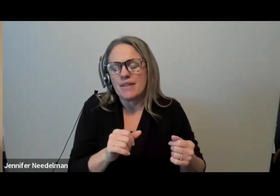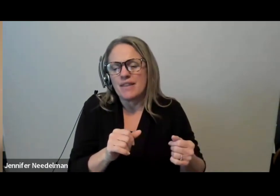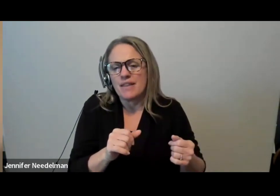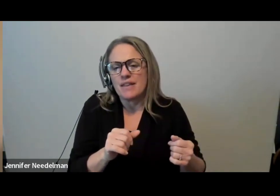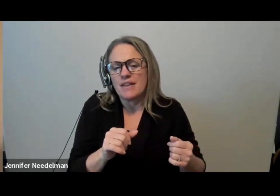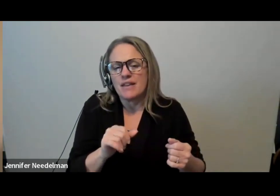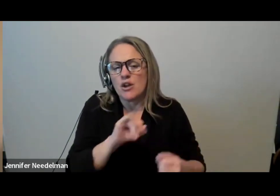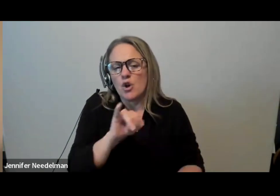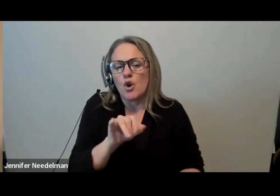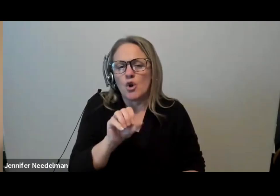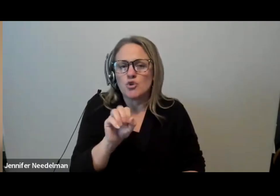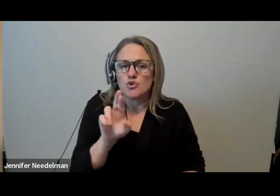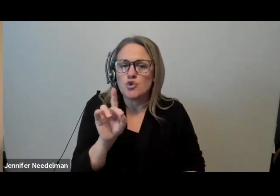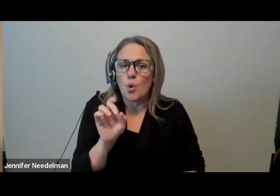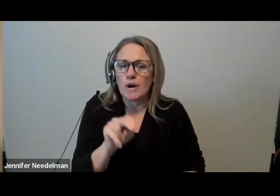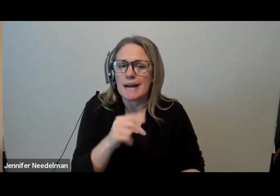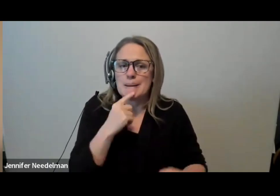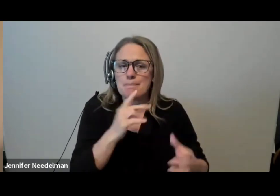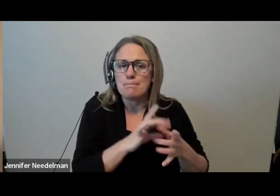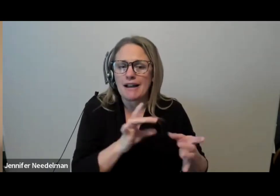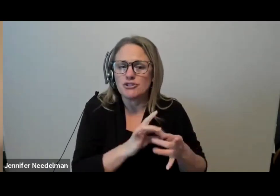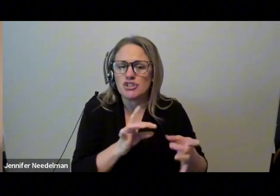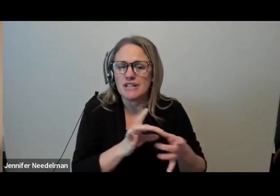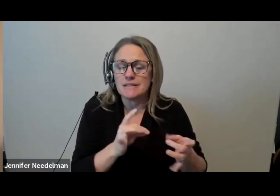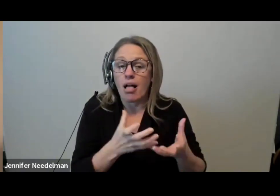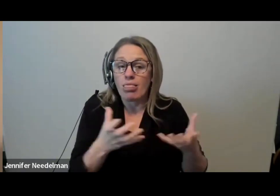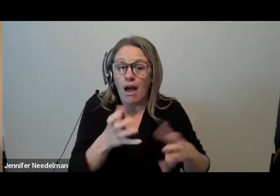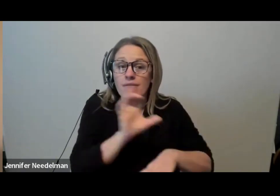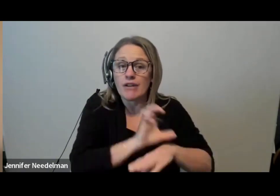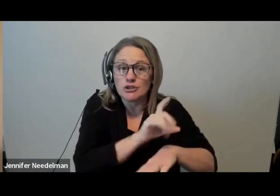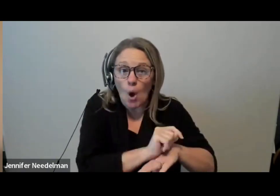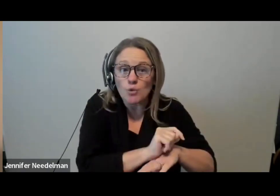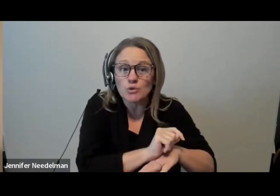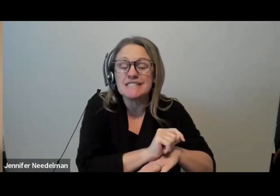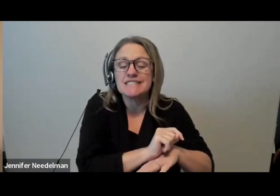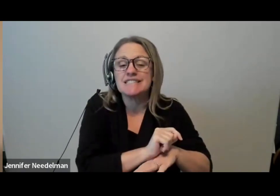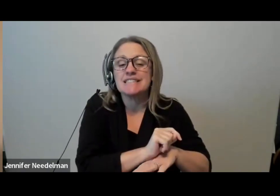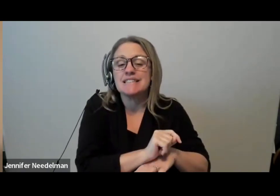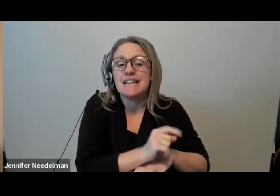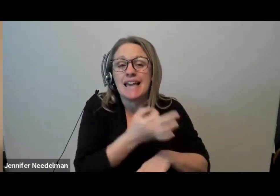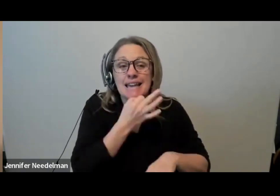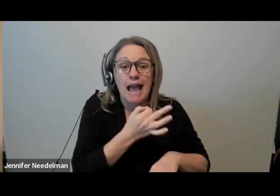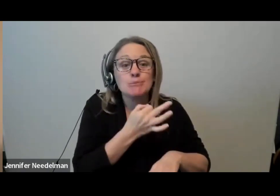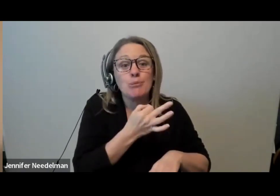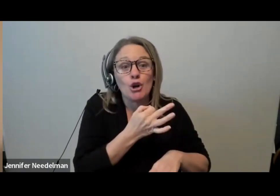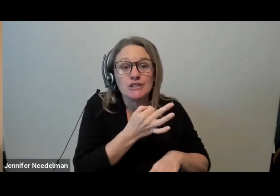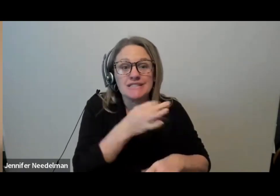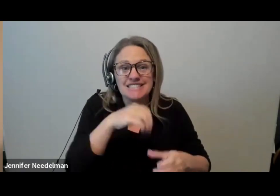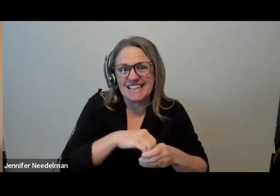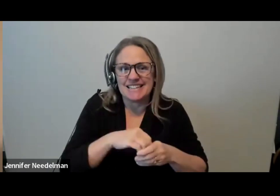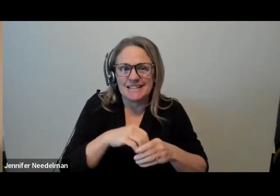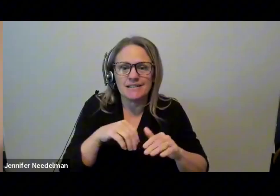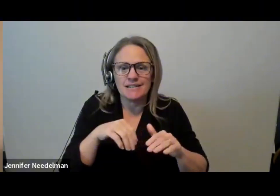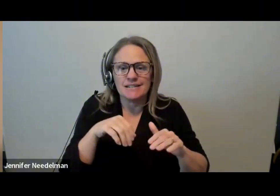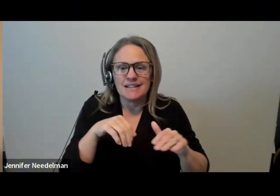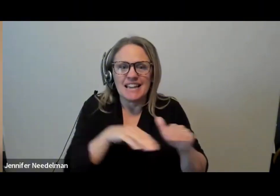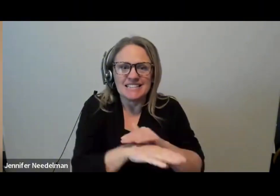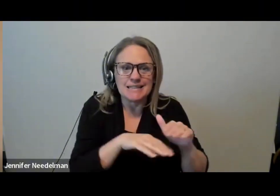Jordan mentioned, you know, there's a lot of these consultants and the expertise around accessibility and one thing that was really important